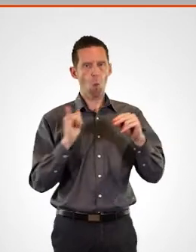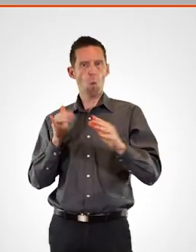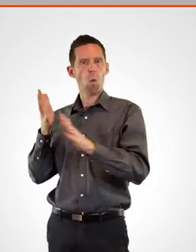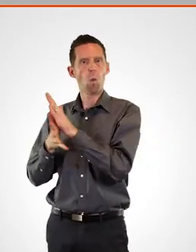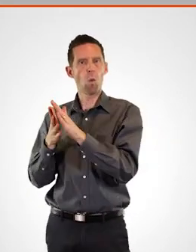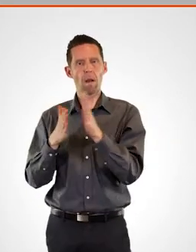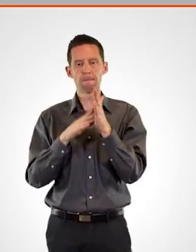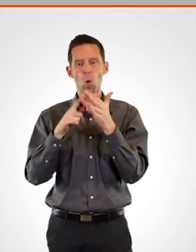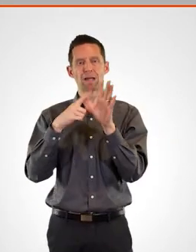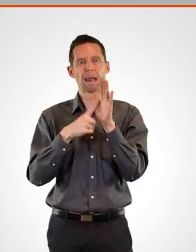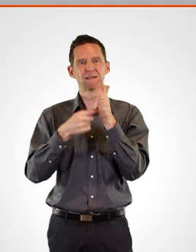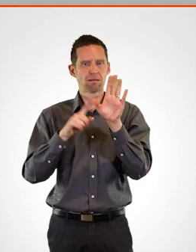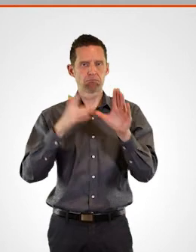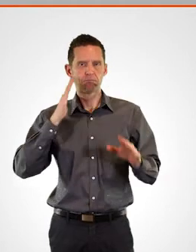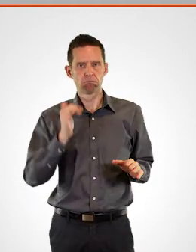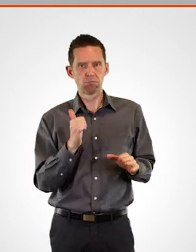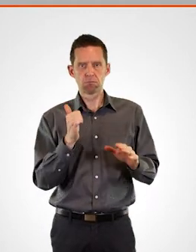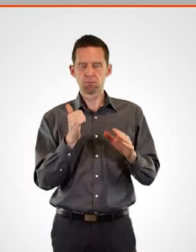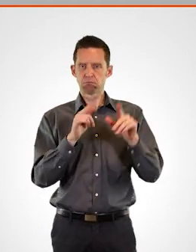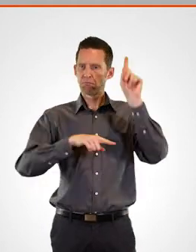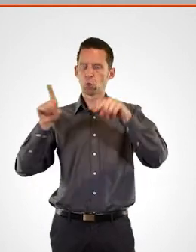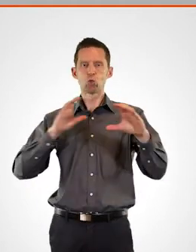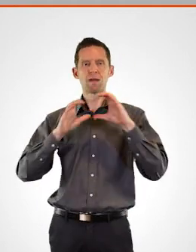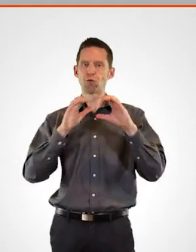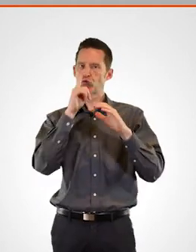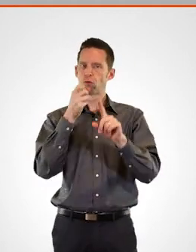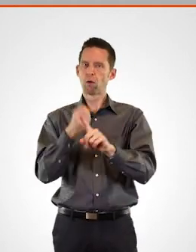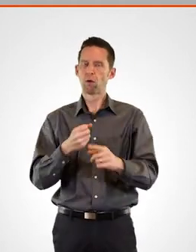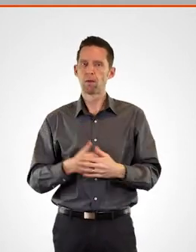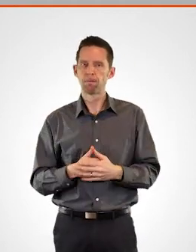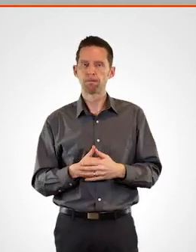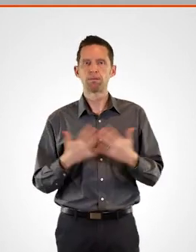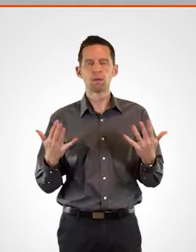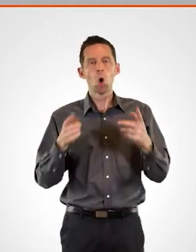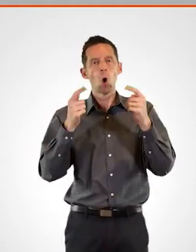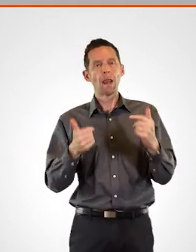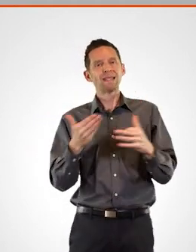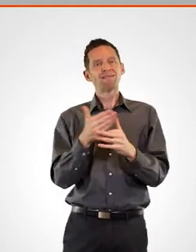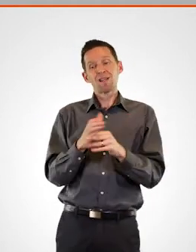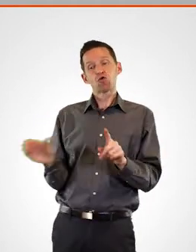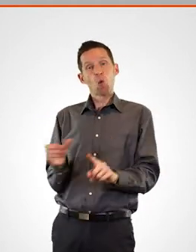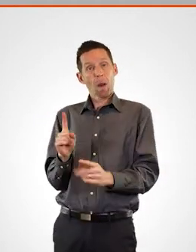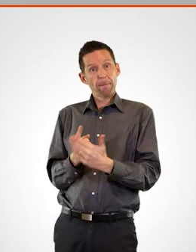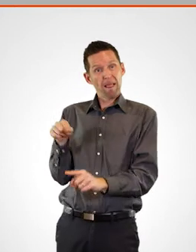we see this across communication abilities. So what happens during early intervention matters